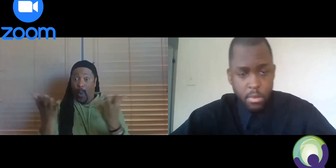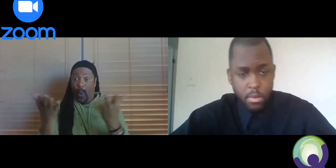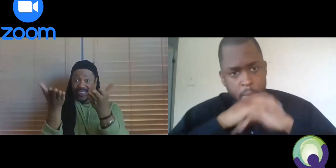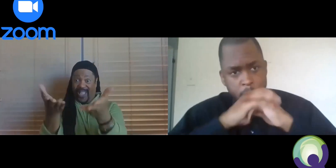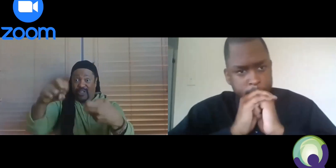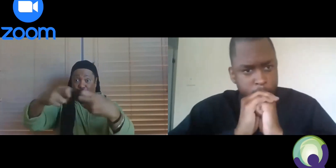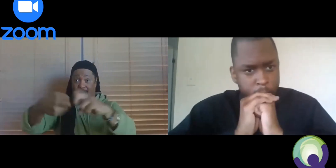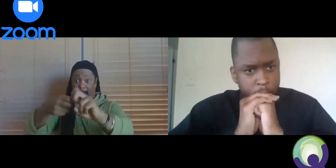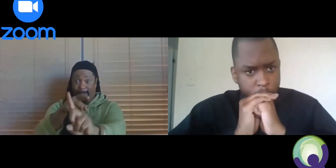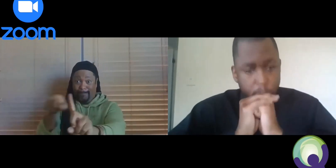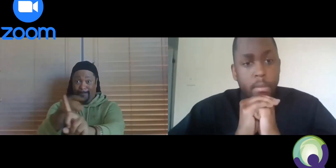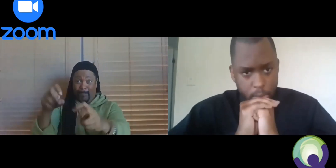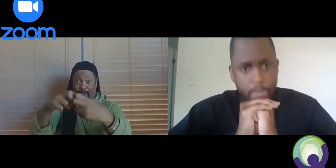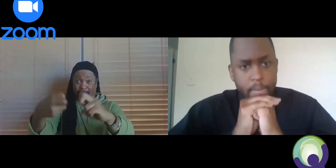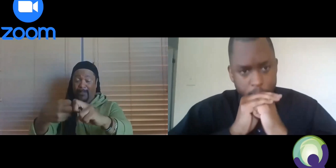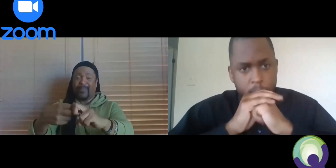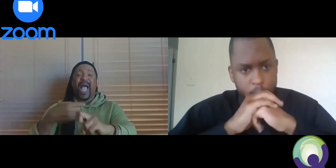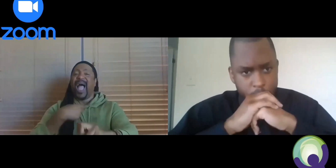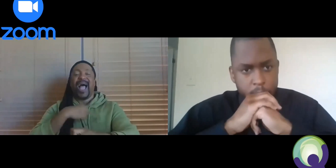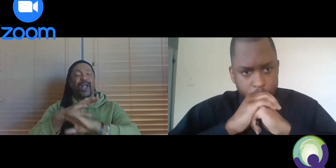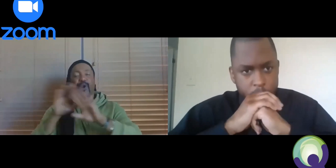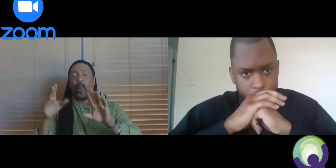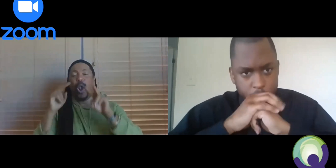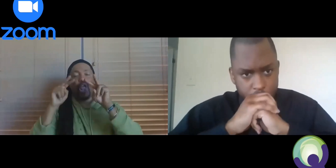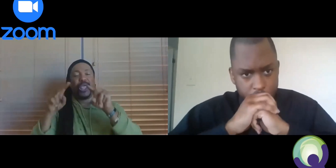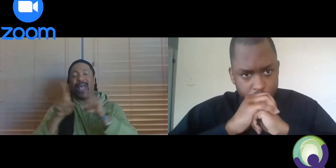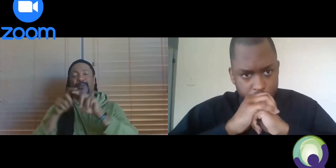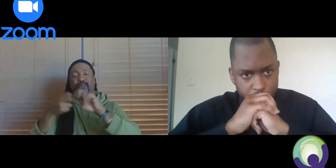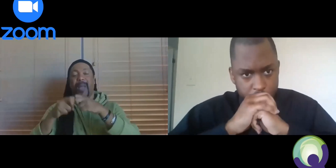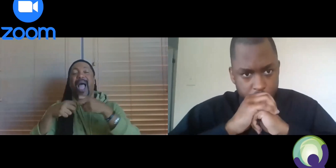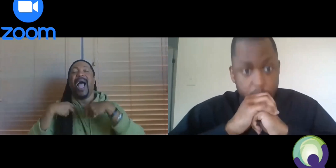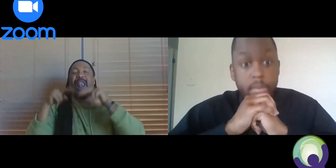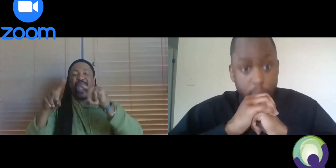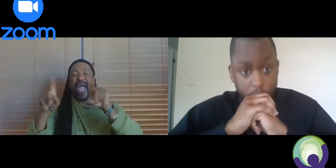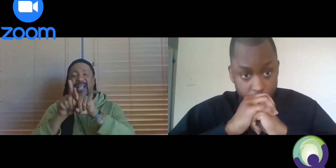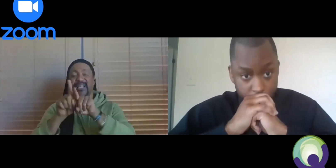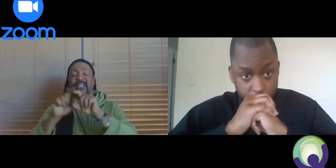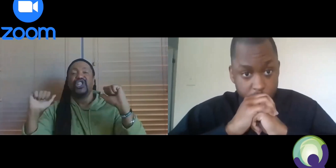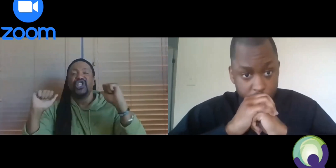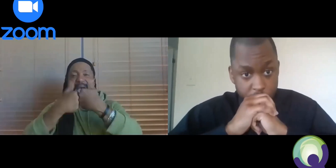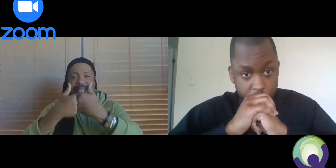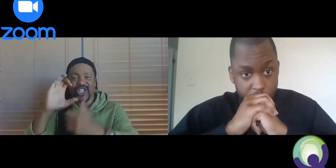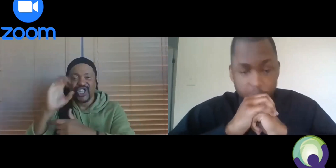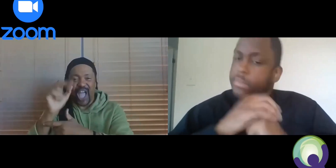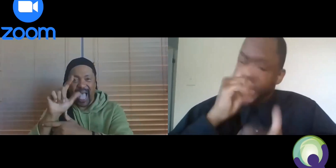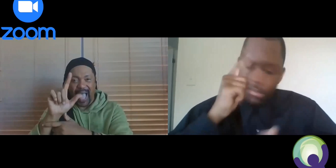My perspective is when there is a problem, I don’t look at it as if it’s a problem, I look at it as a